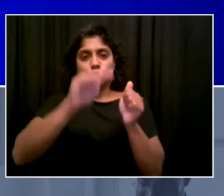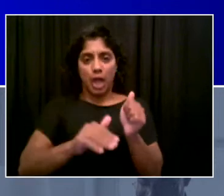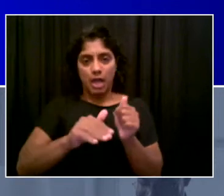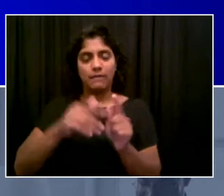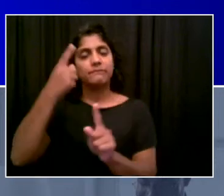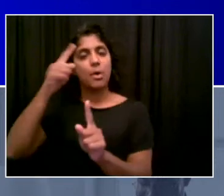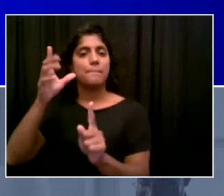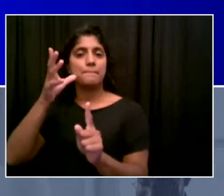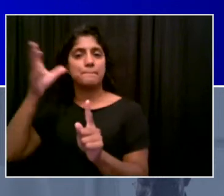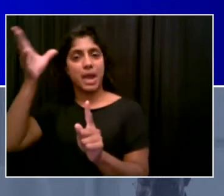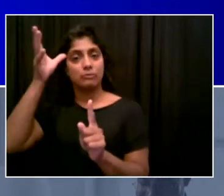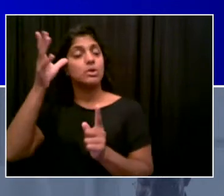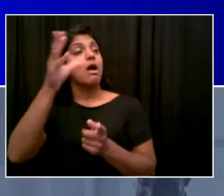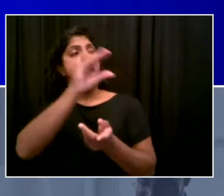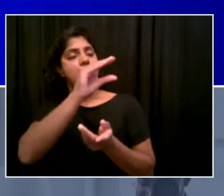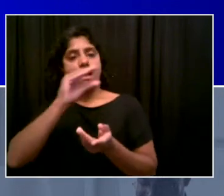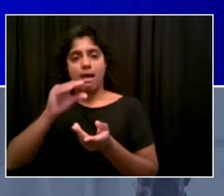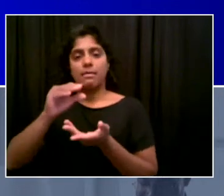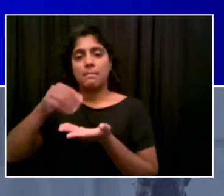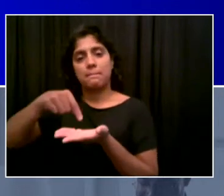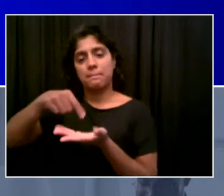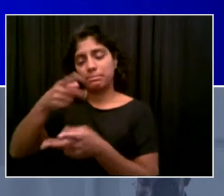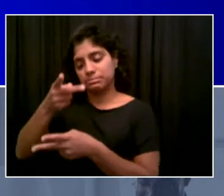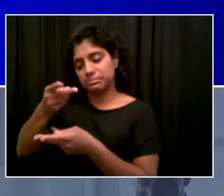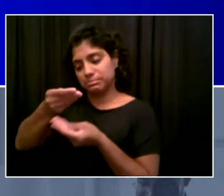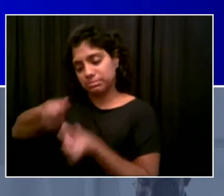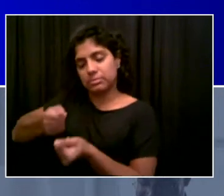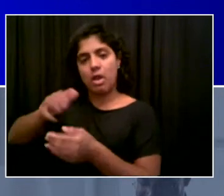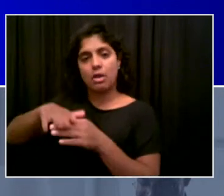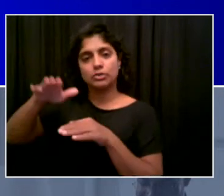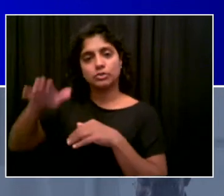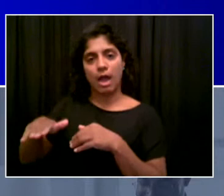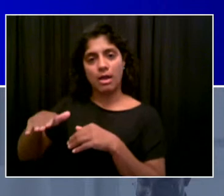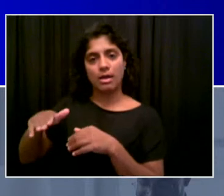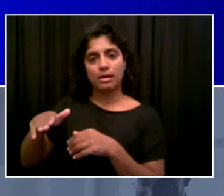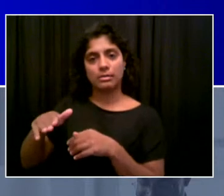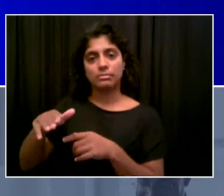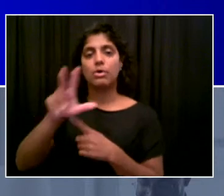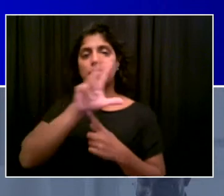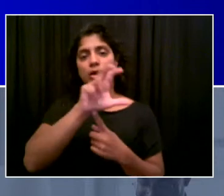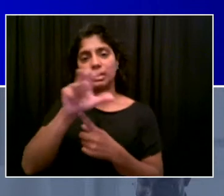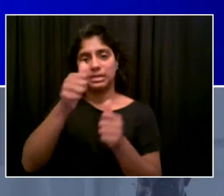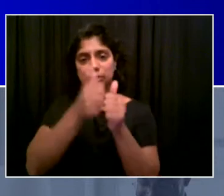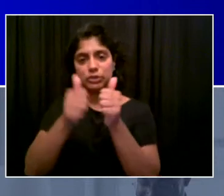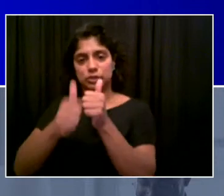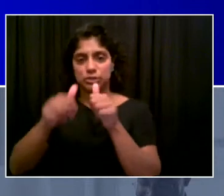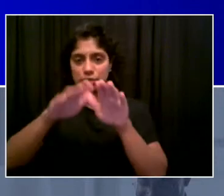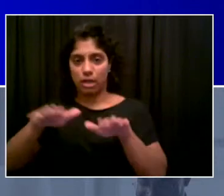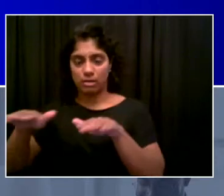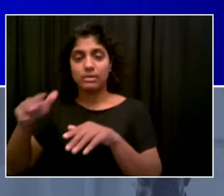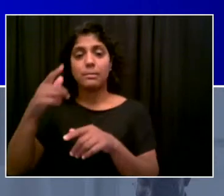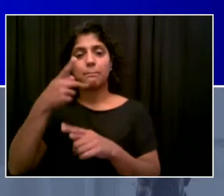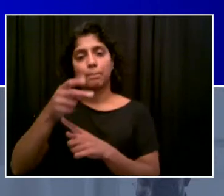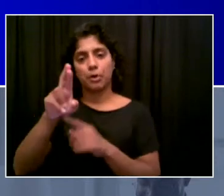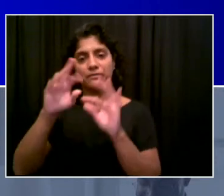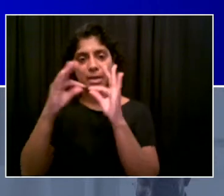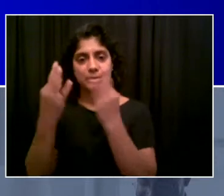DIRECT PAYMENTS UP TO $300 A MONTH FOR THE YOUNGEST KIDS, $250 FOR OLDEST KIDS, EVERY MONTH, EVERY